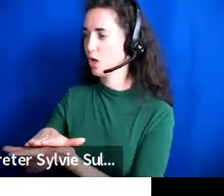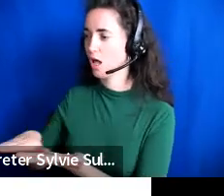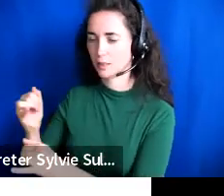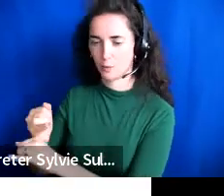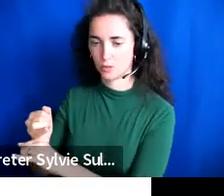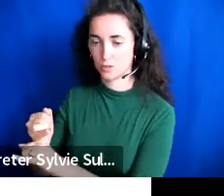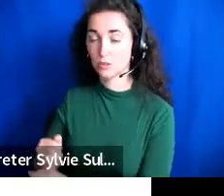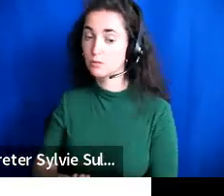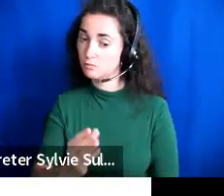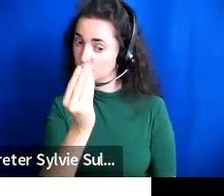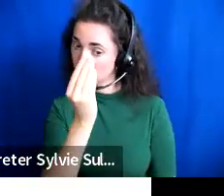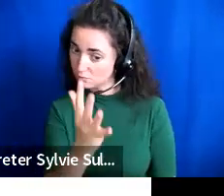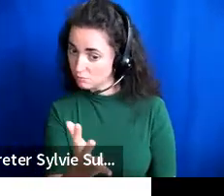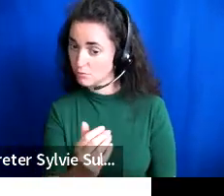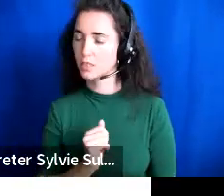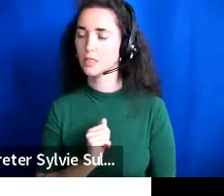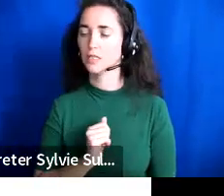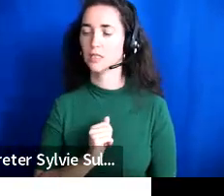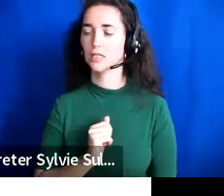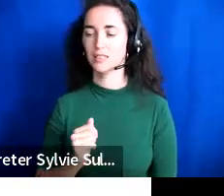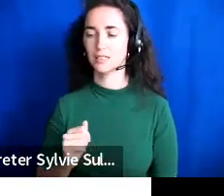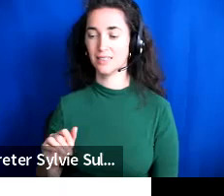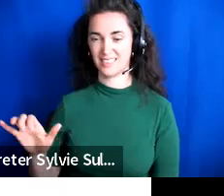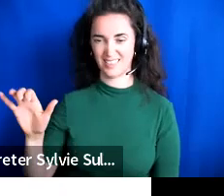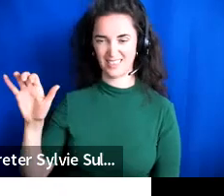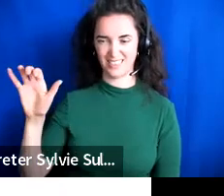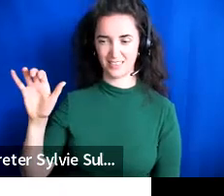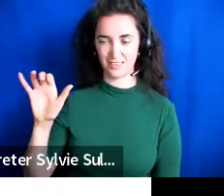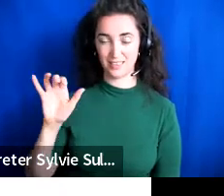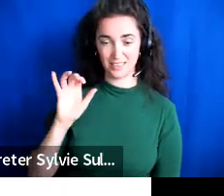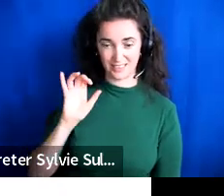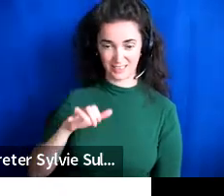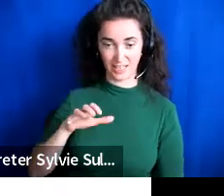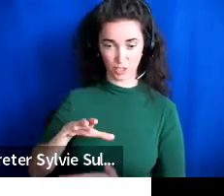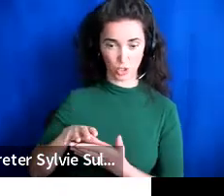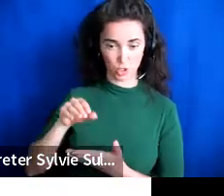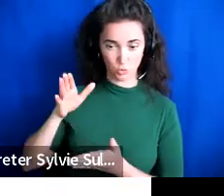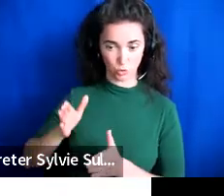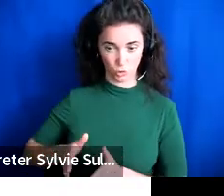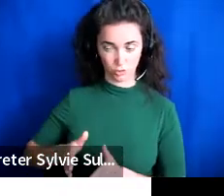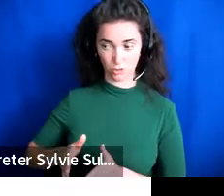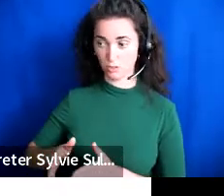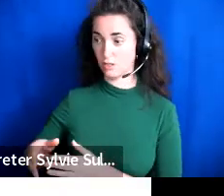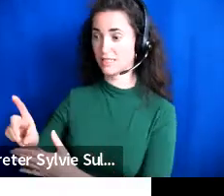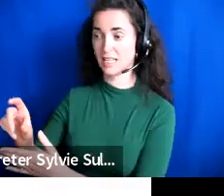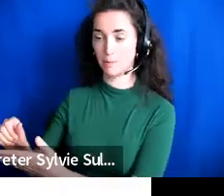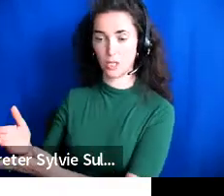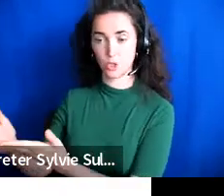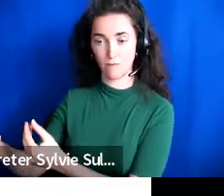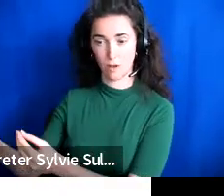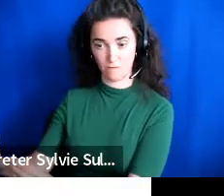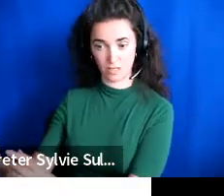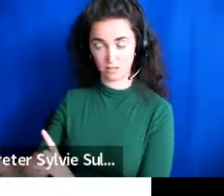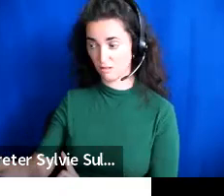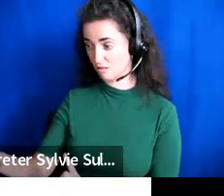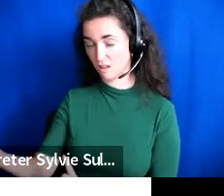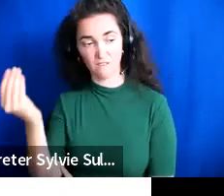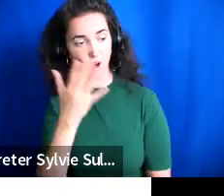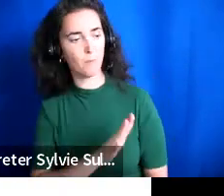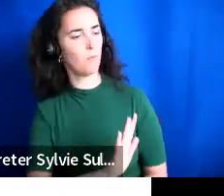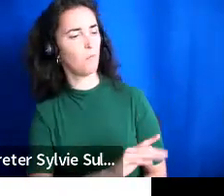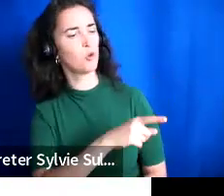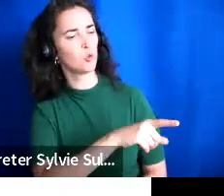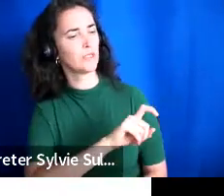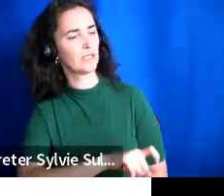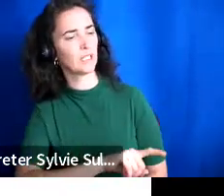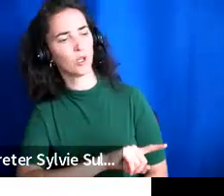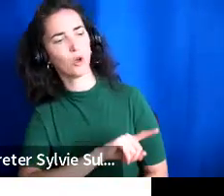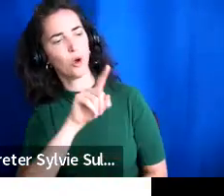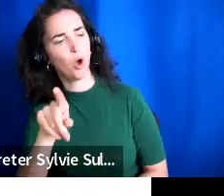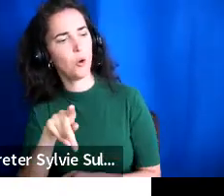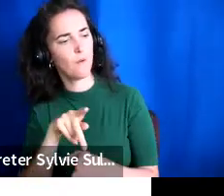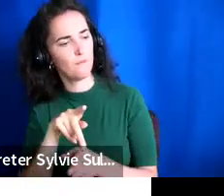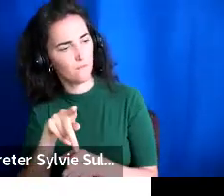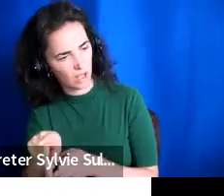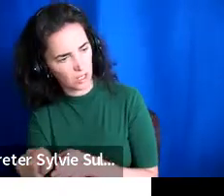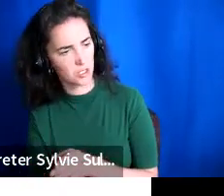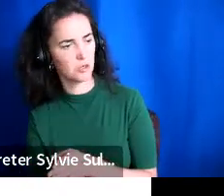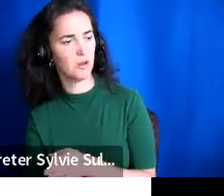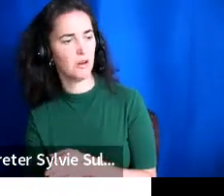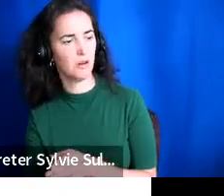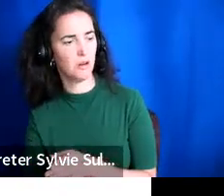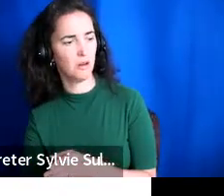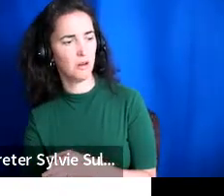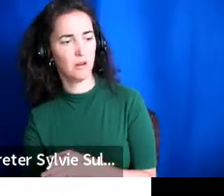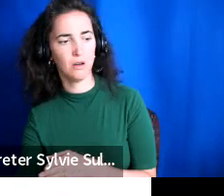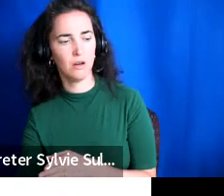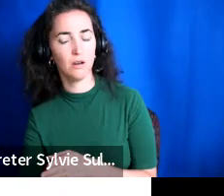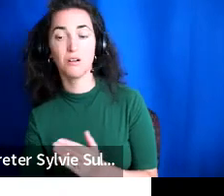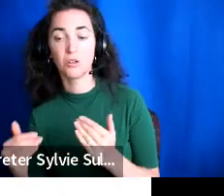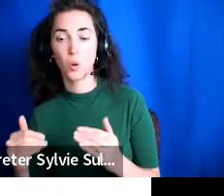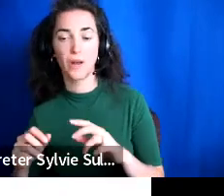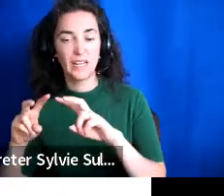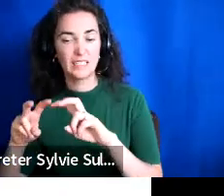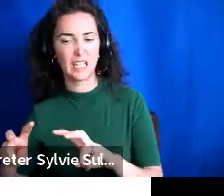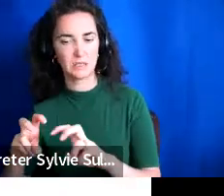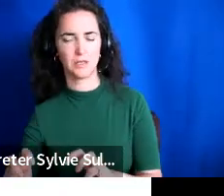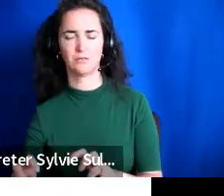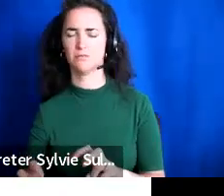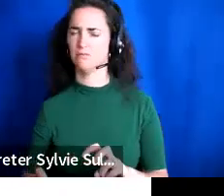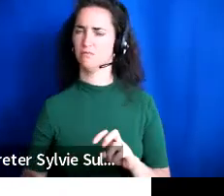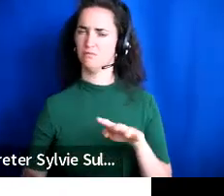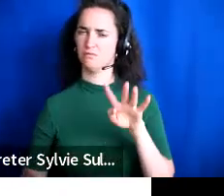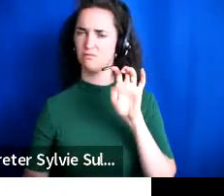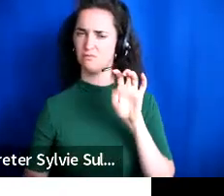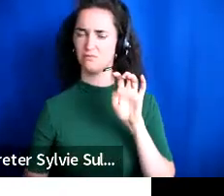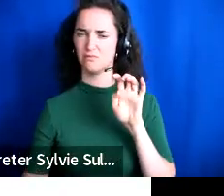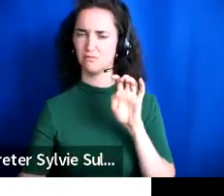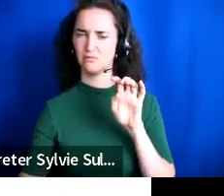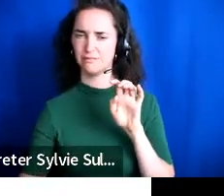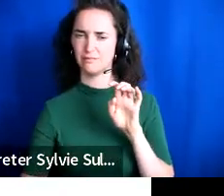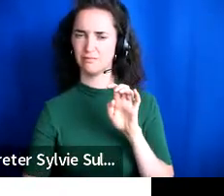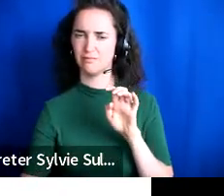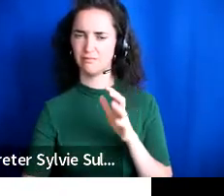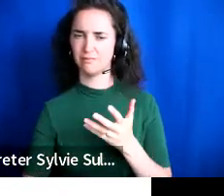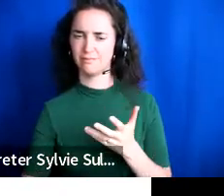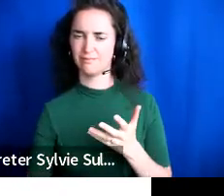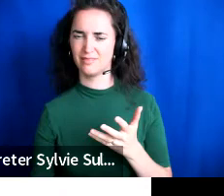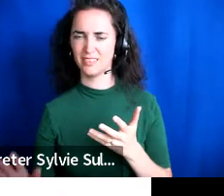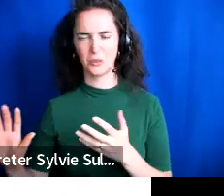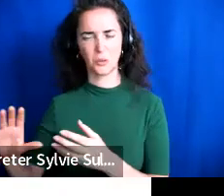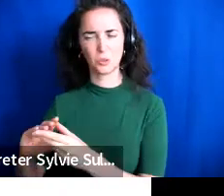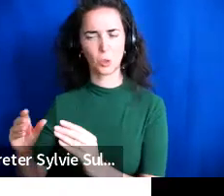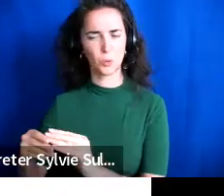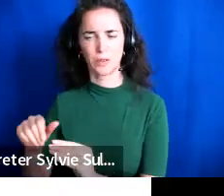However, what these this student was initially told by the Disability Service office was that they needed to go to these professionals and get these assessments done, and it just seemed like it should have been some clearer instructions I